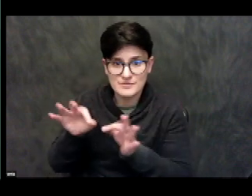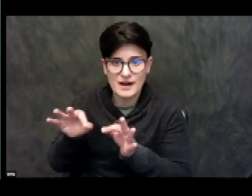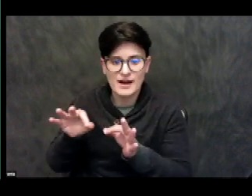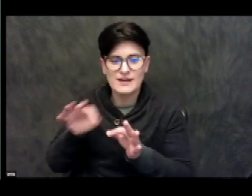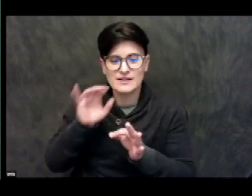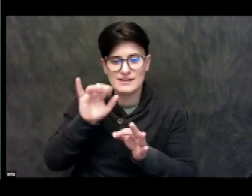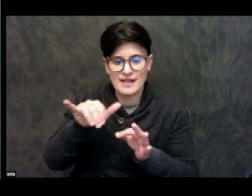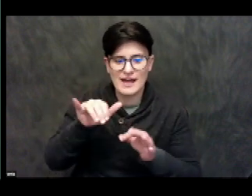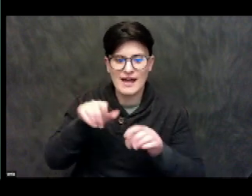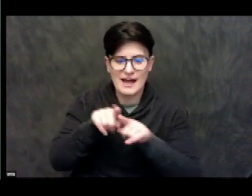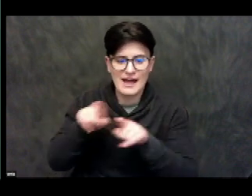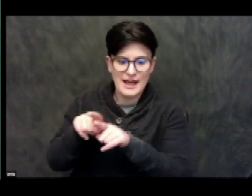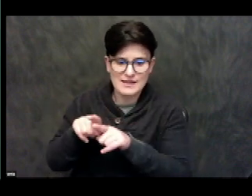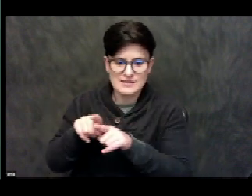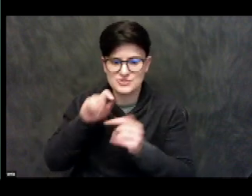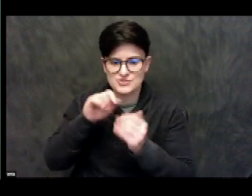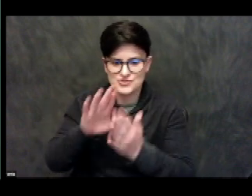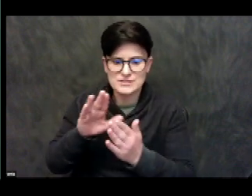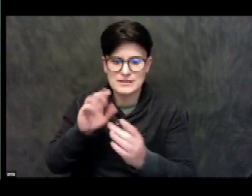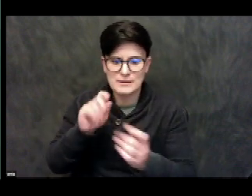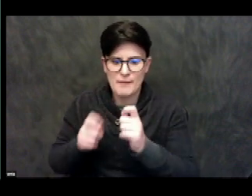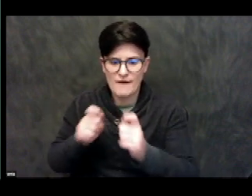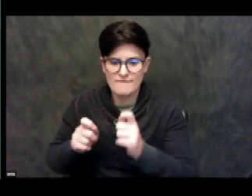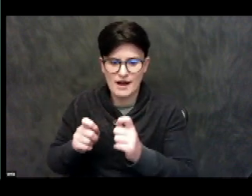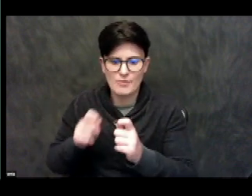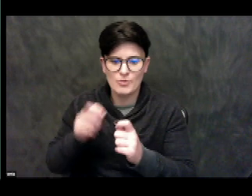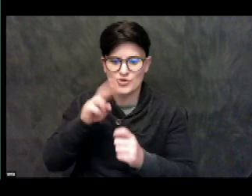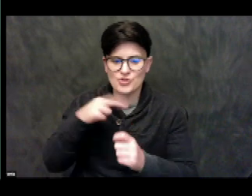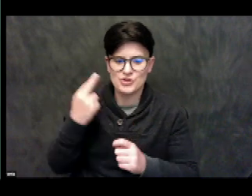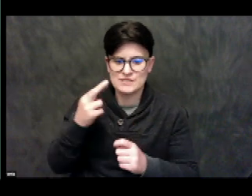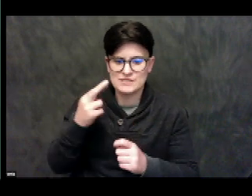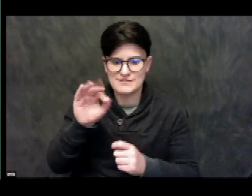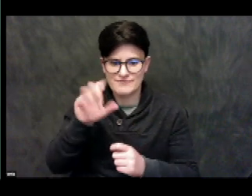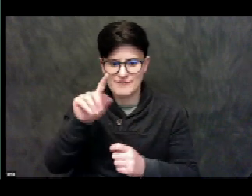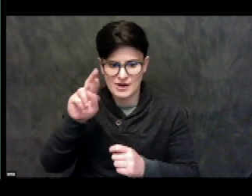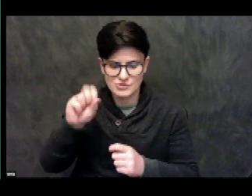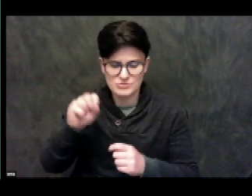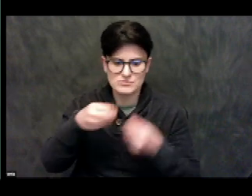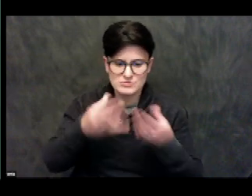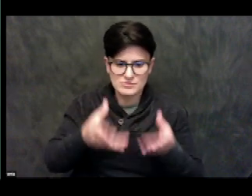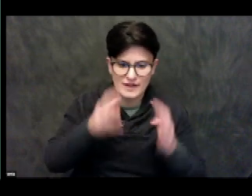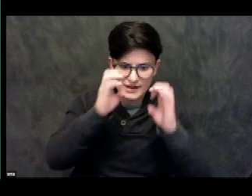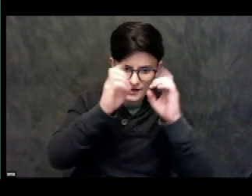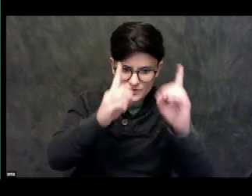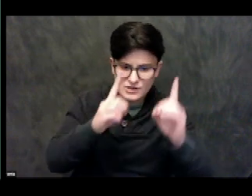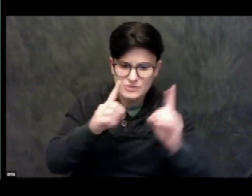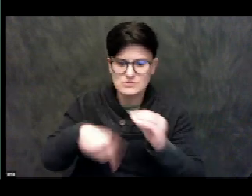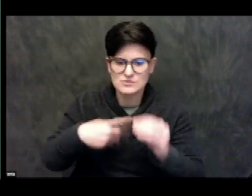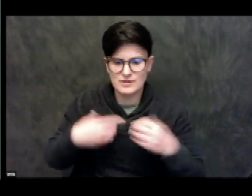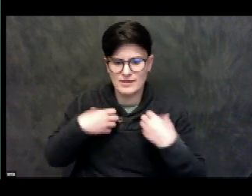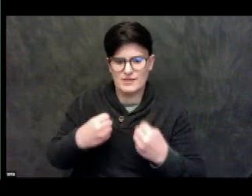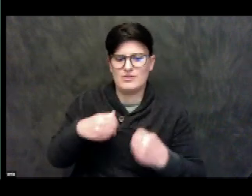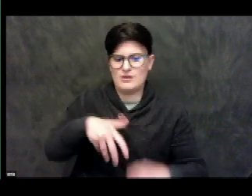And providing education about healthy pregnancy with the goal of reducing risks of adverse health events